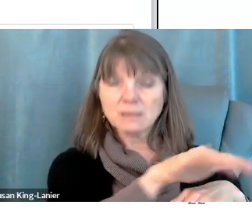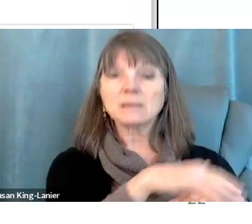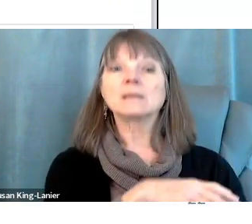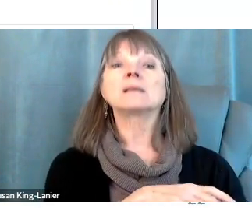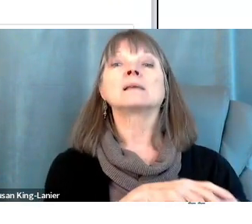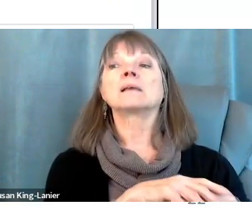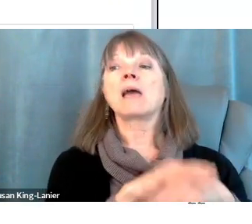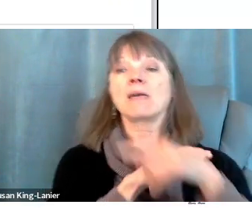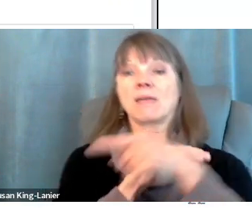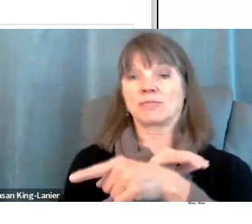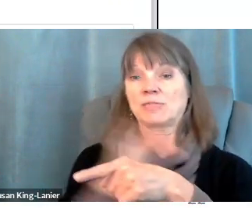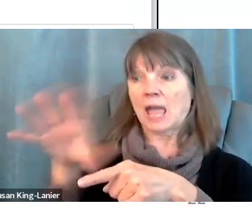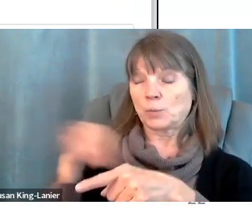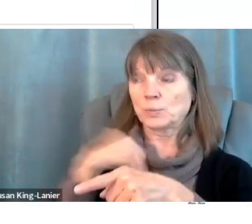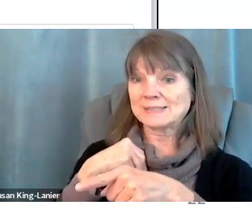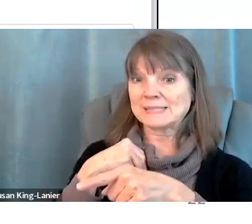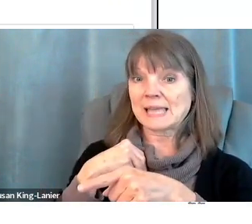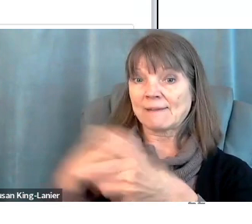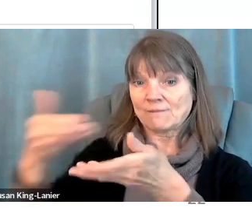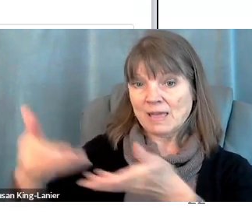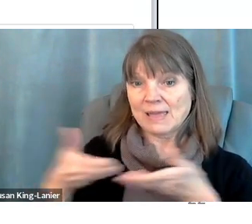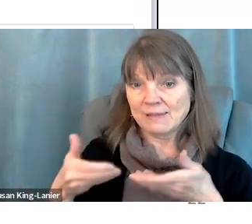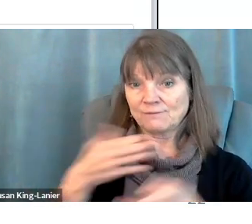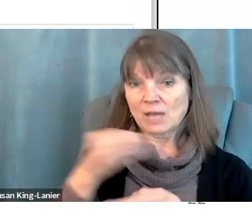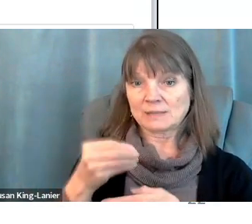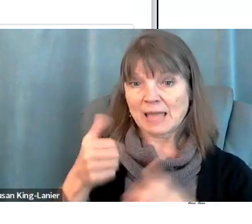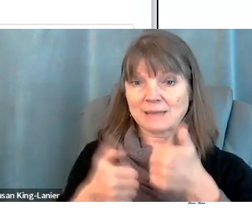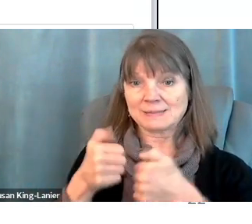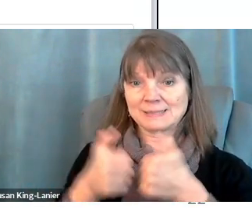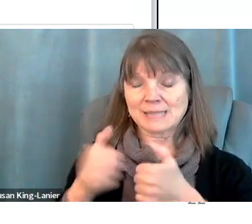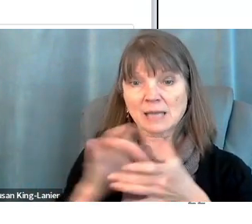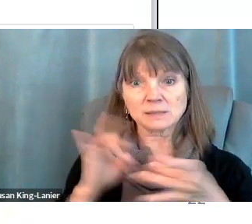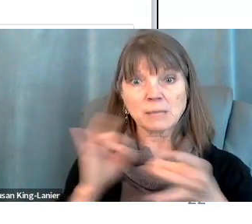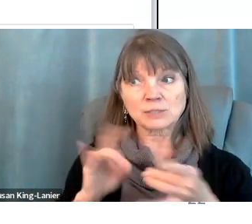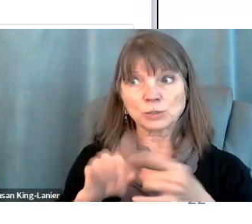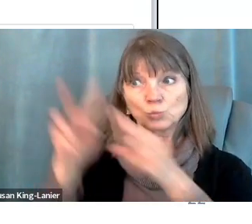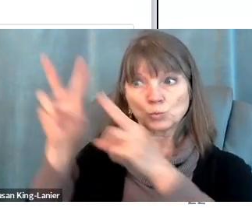Then they will get an invite and a text message to invite to download the app.